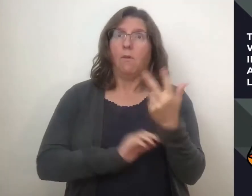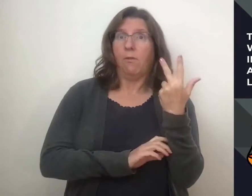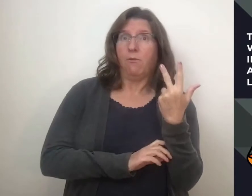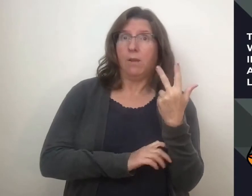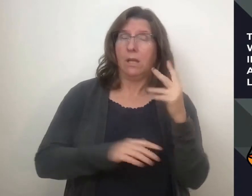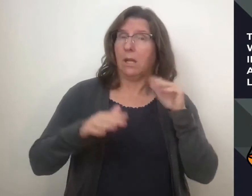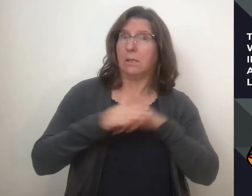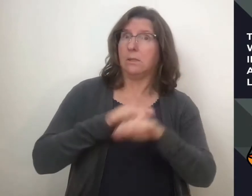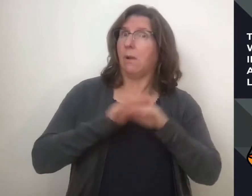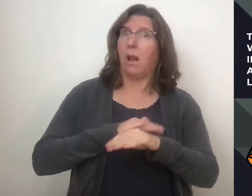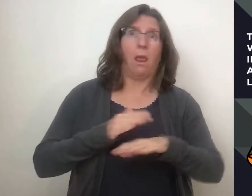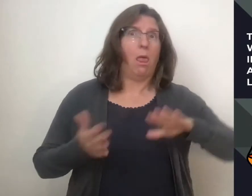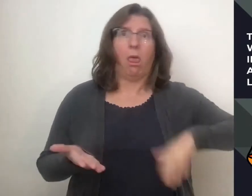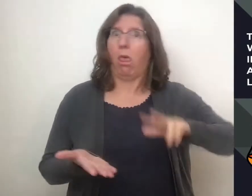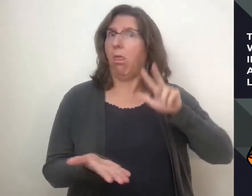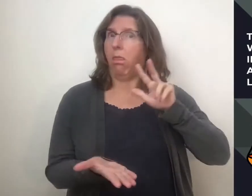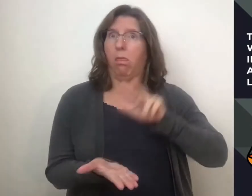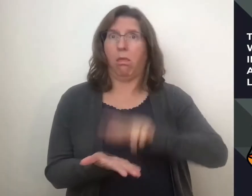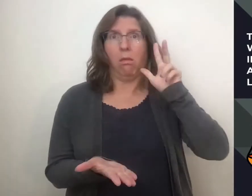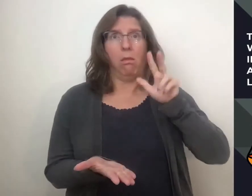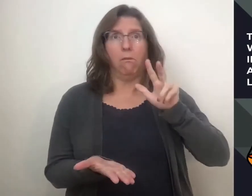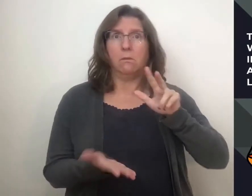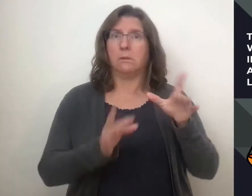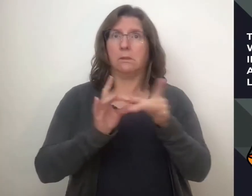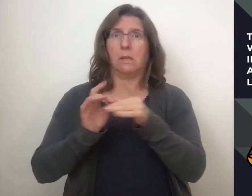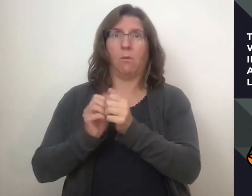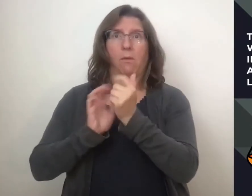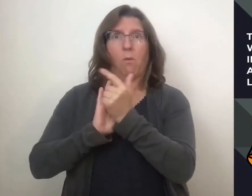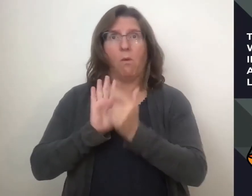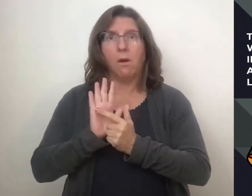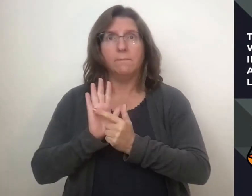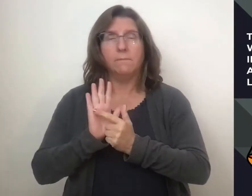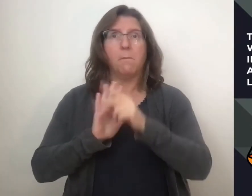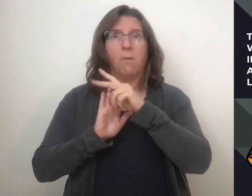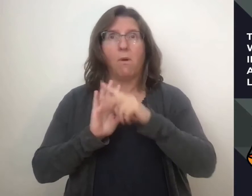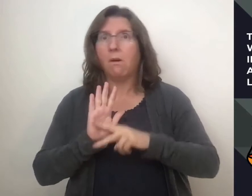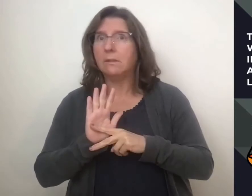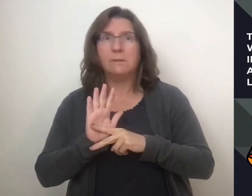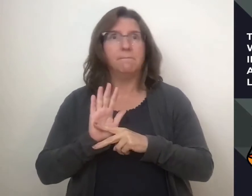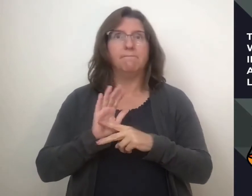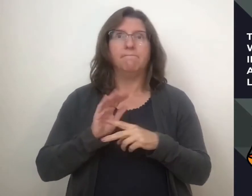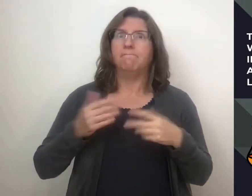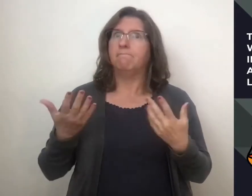Level 3 accessibility has not been written into accessibility laws or policy.